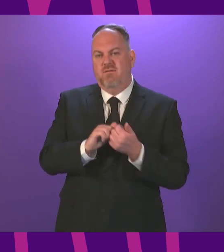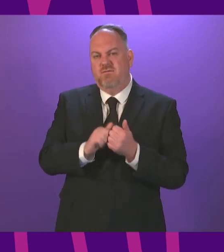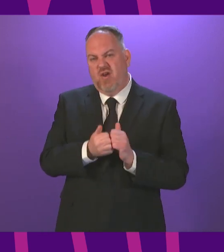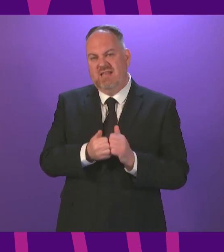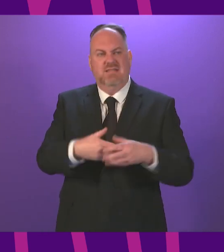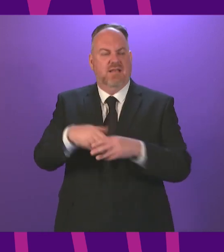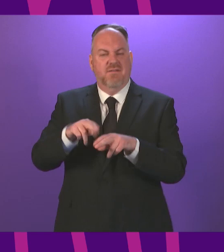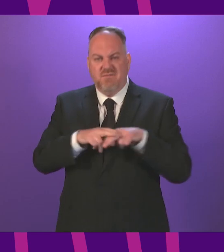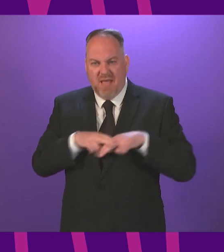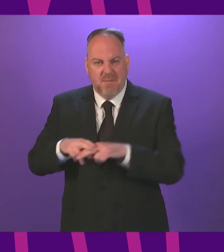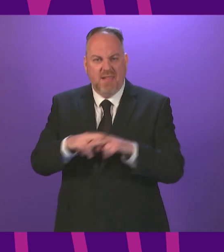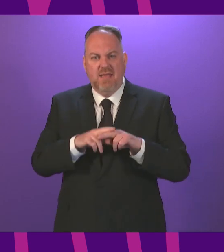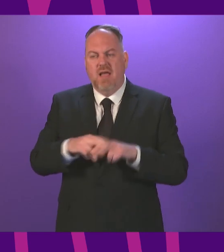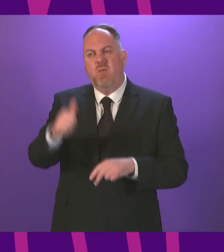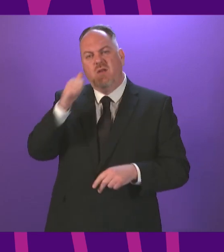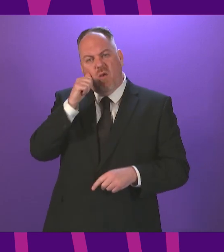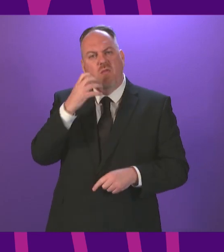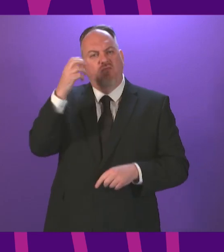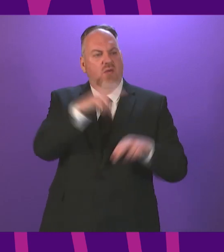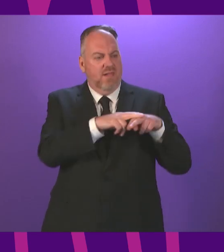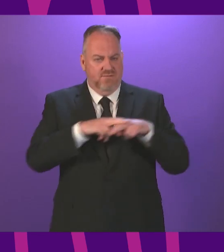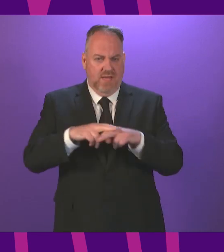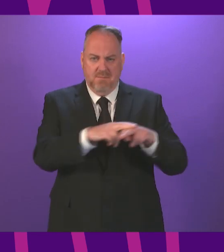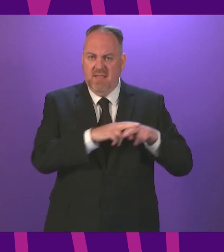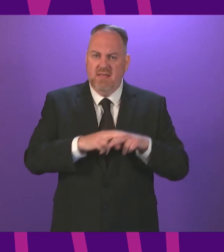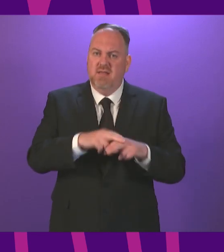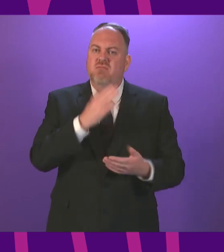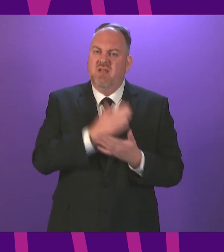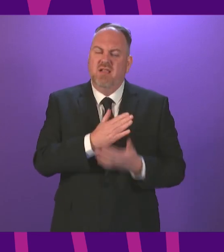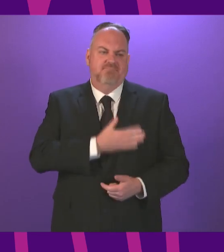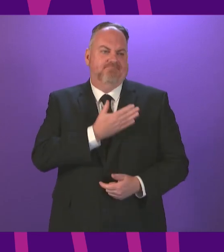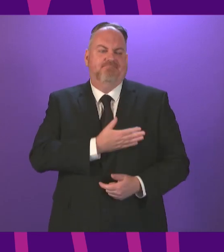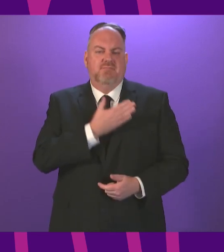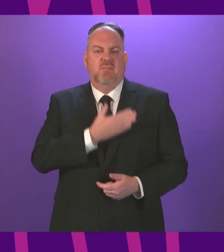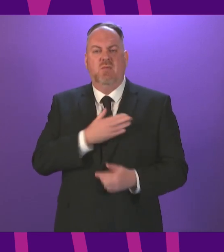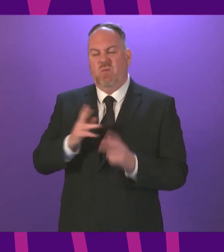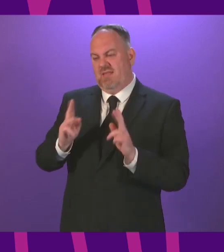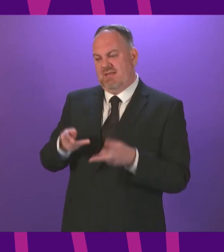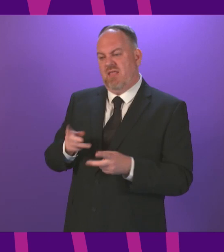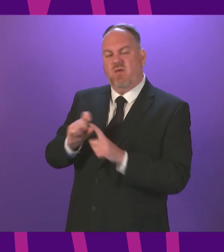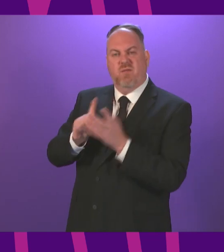others will share that pain to a greater or lesser degree. For an individual, a family or a society,